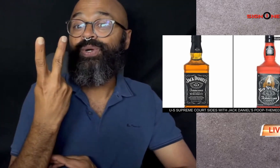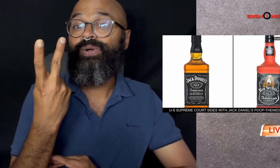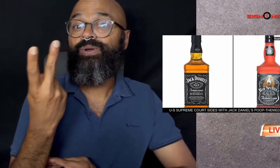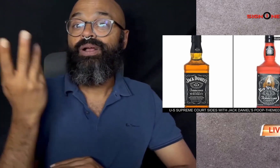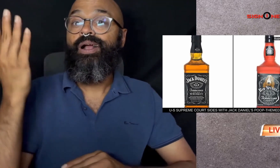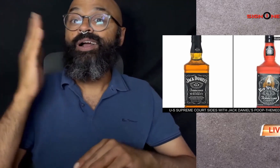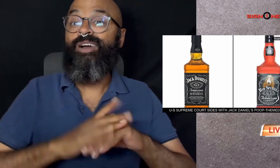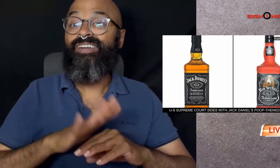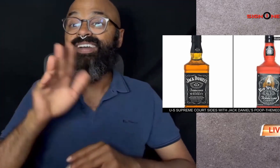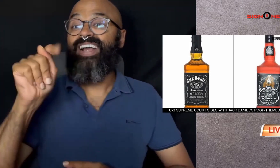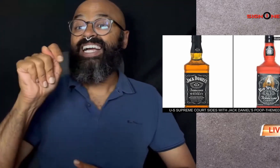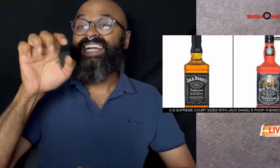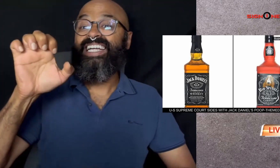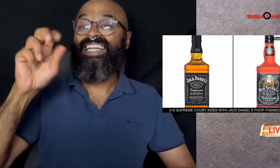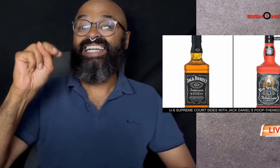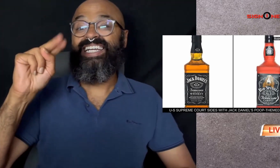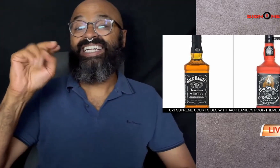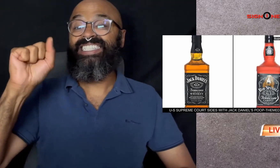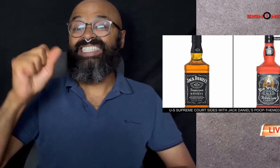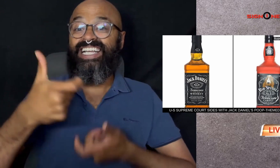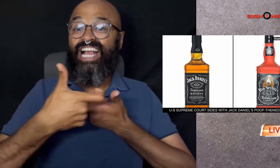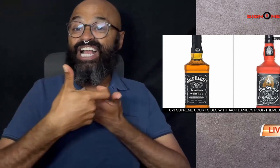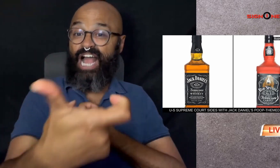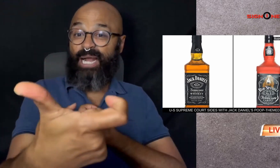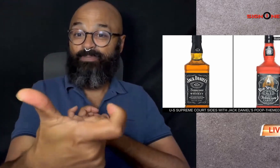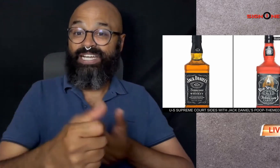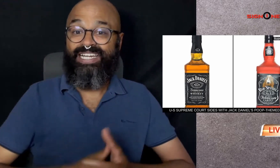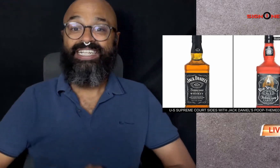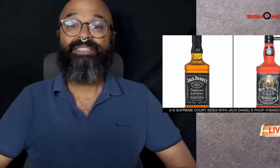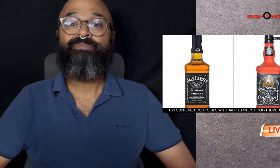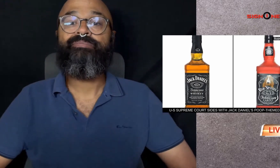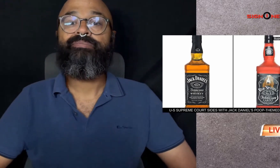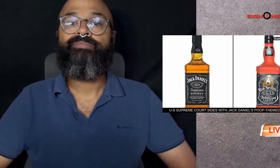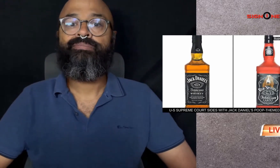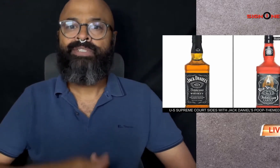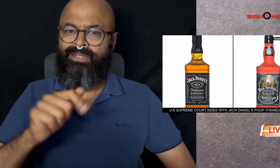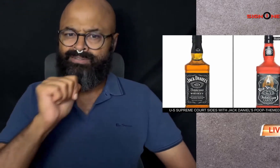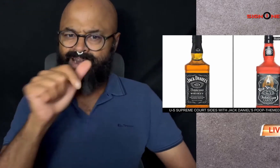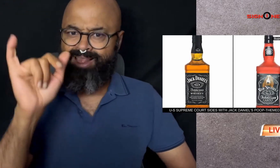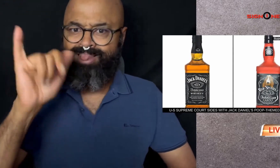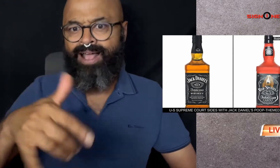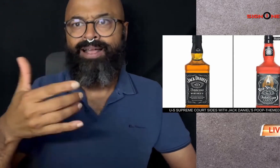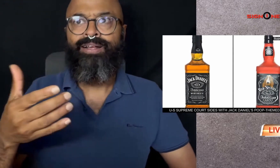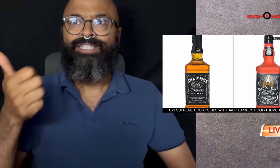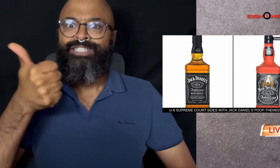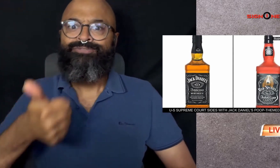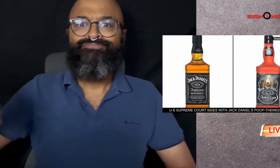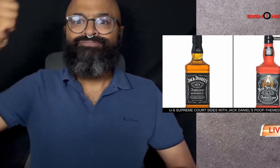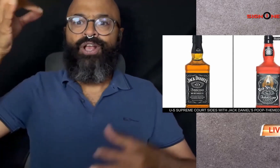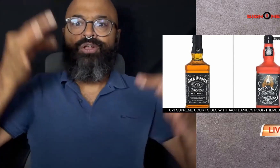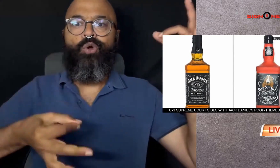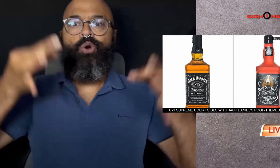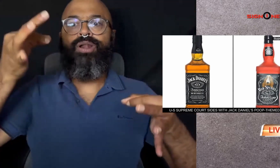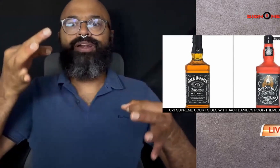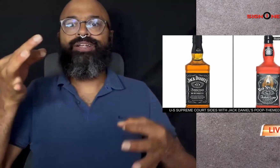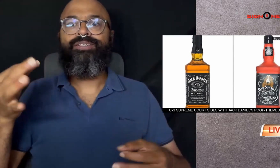two on your Tennessee carpet it's not that the Supreme Court justices missed the joke